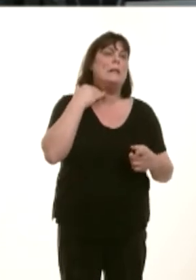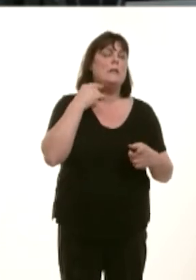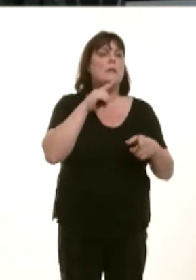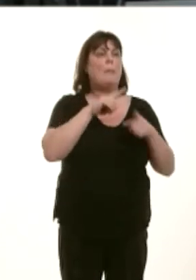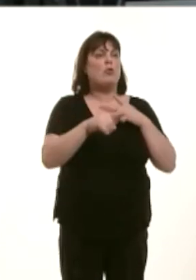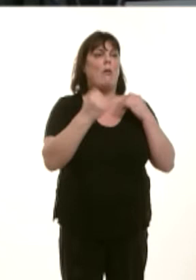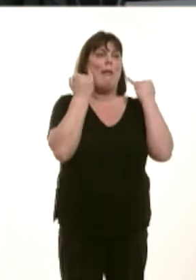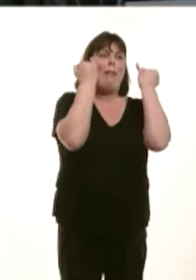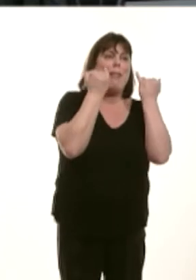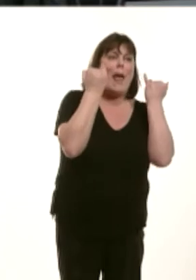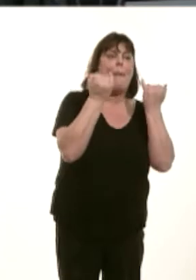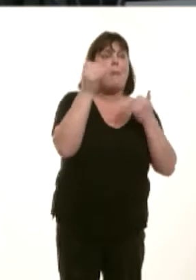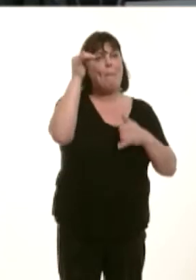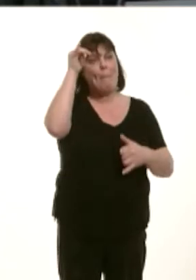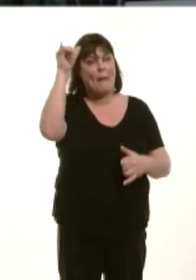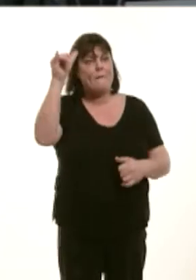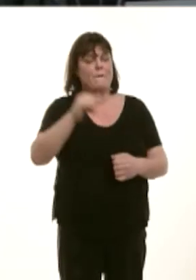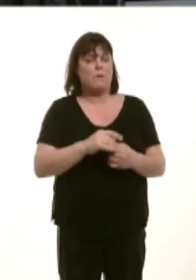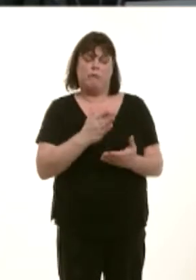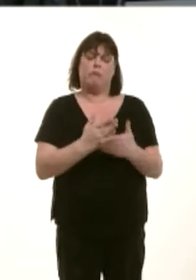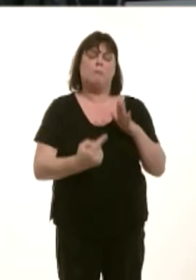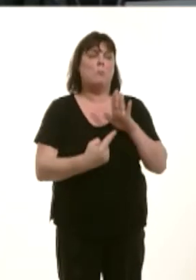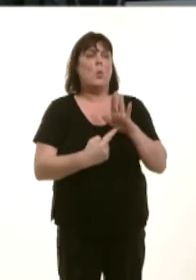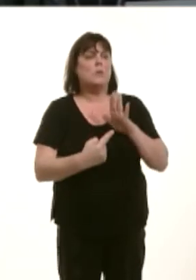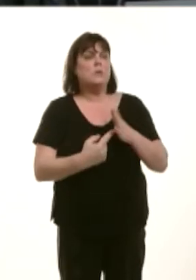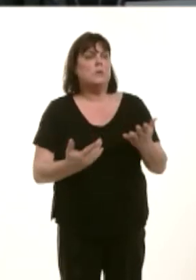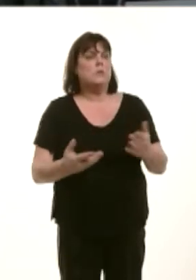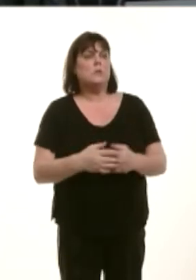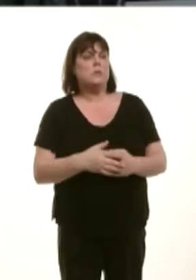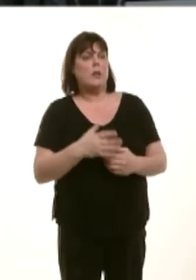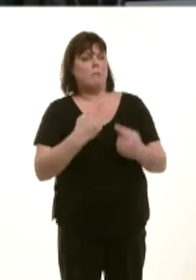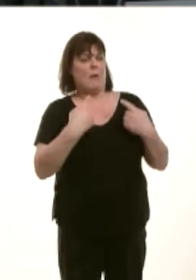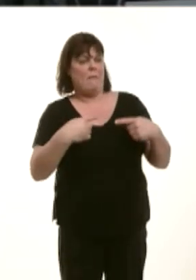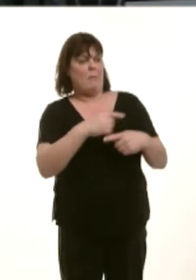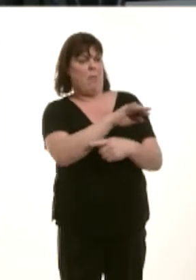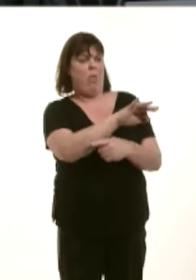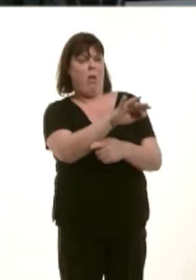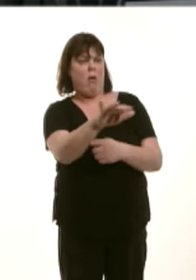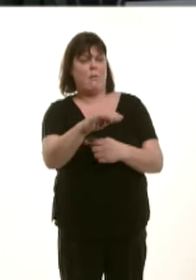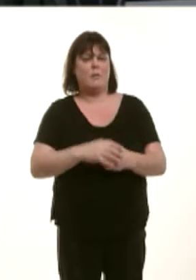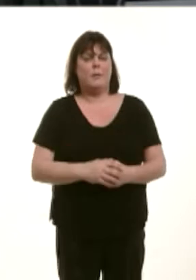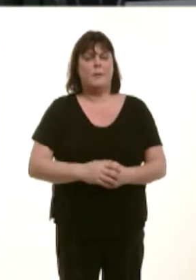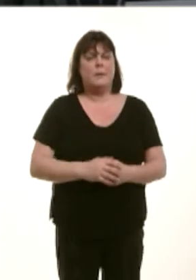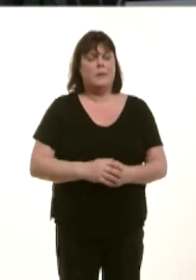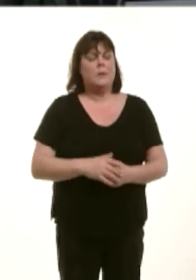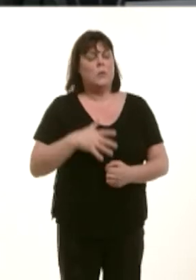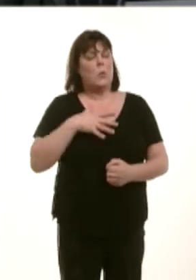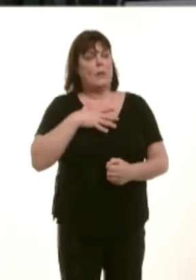but also beef, which is very important. Of course, in doing that, it’s important that we have the capacity for white meat as